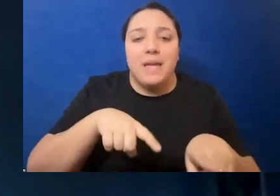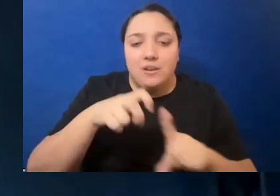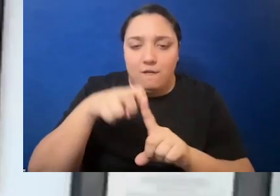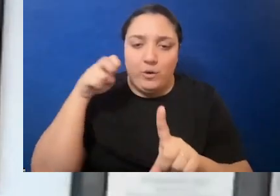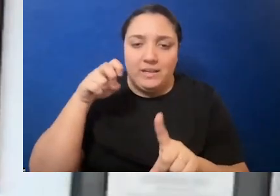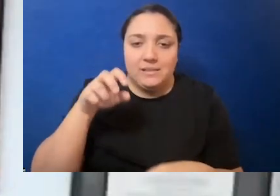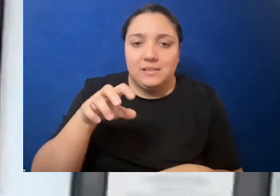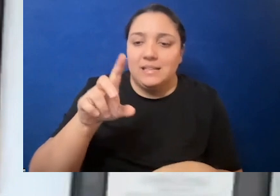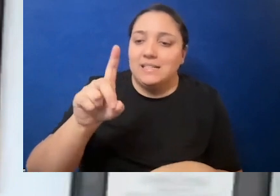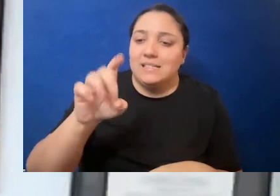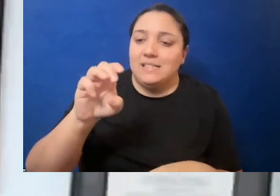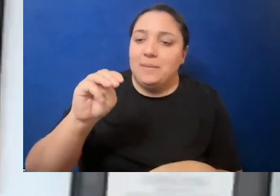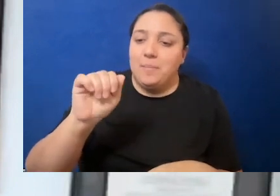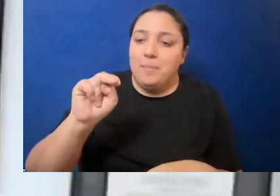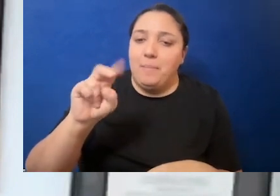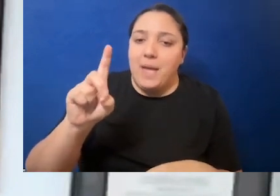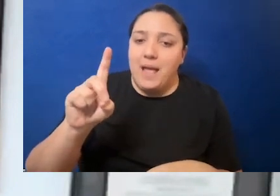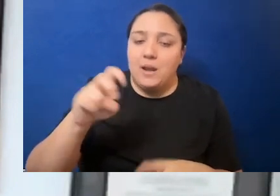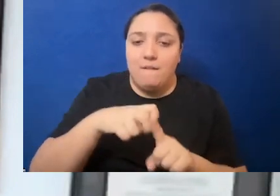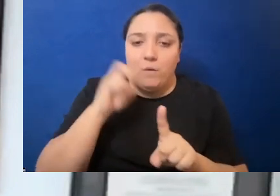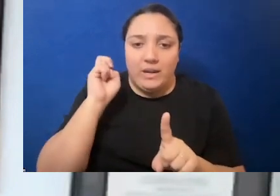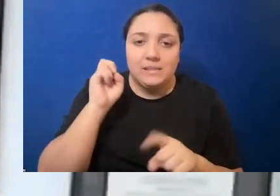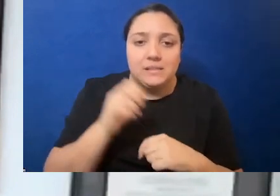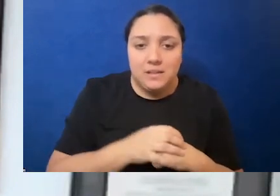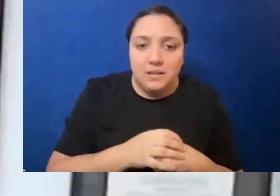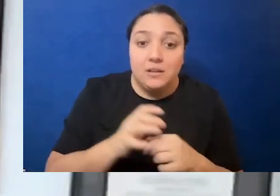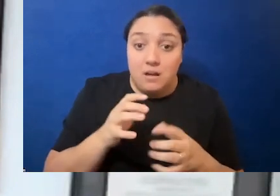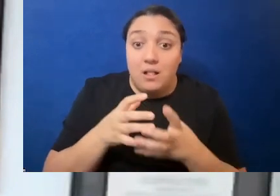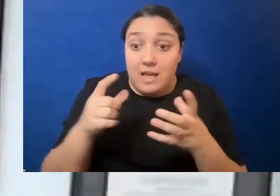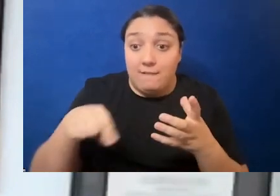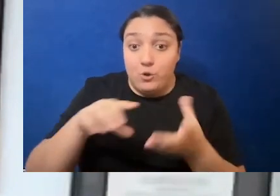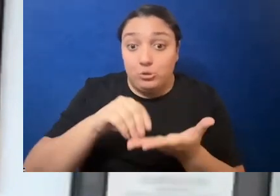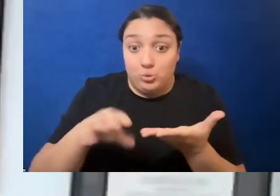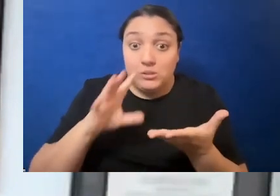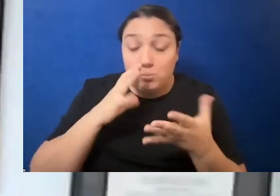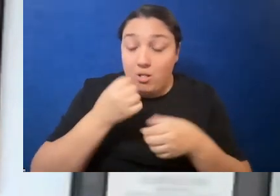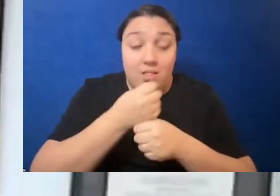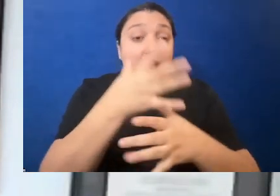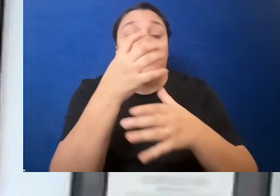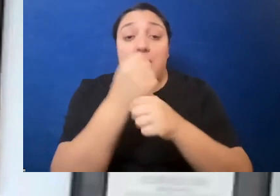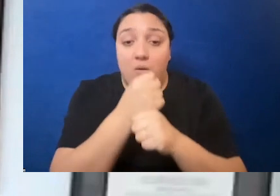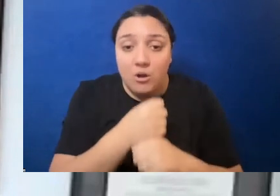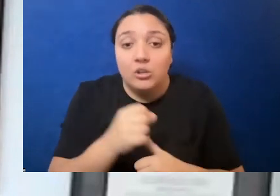YES. THAT IS OFTEN STUDENTS WILL OFTEN LASH OUT.